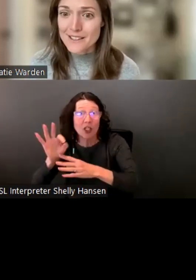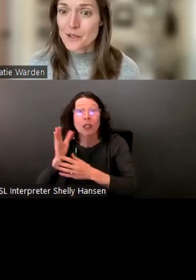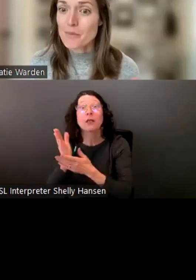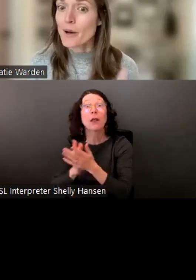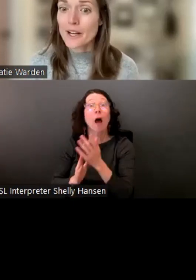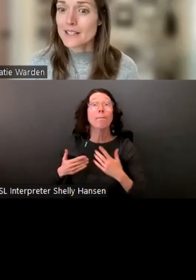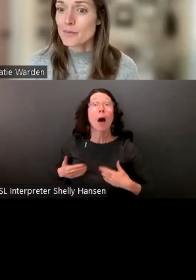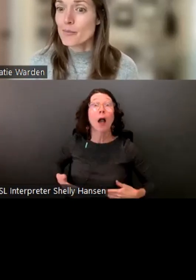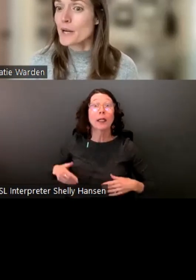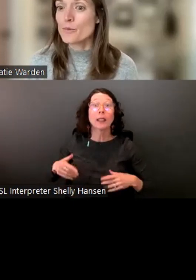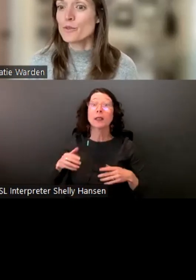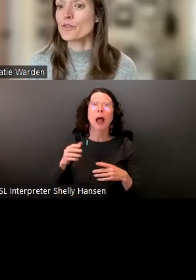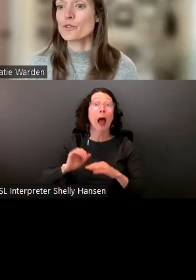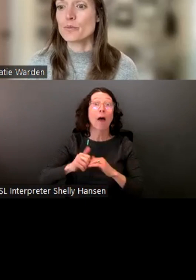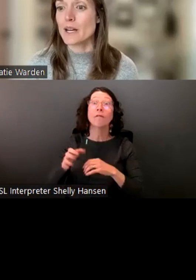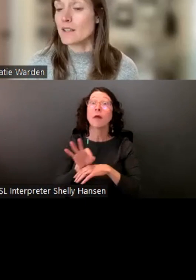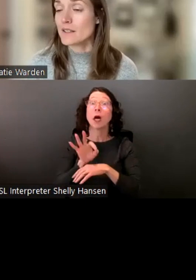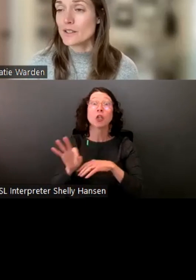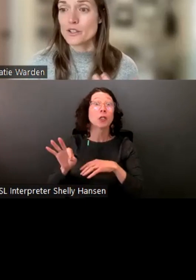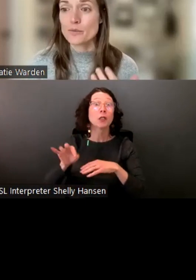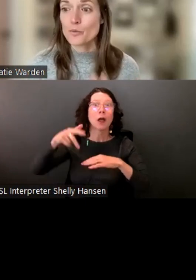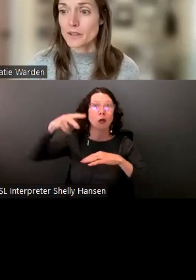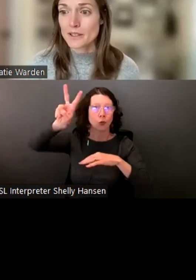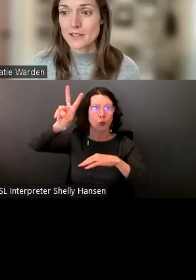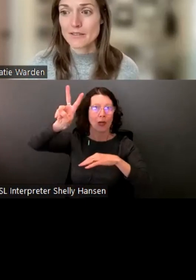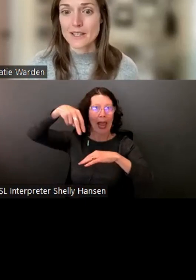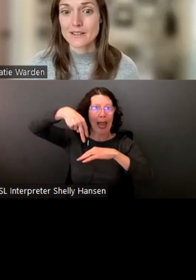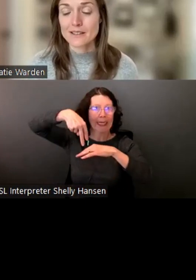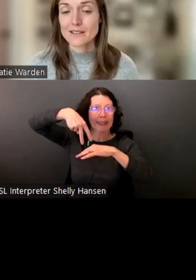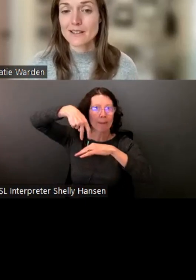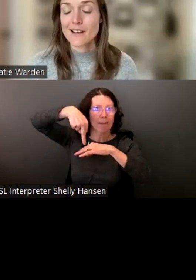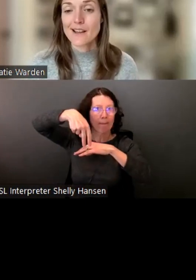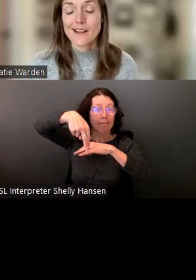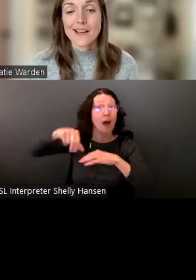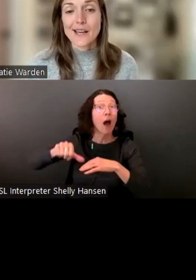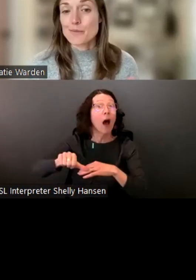Some bodies might move through space using mobility devices.